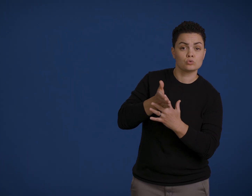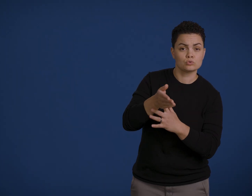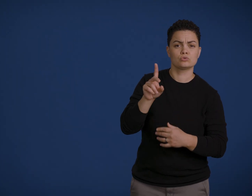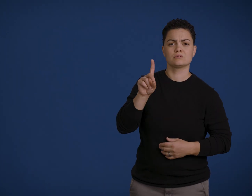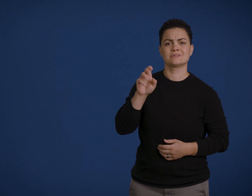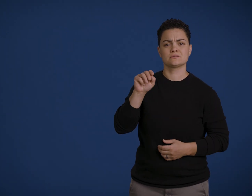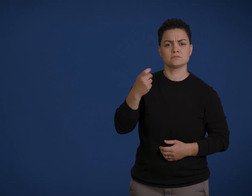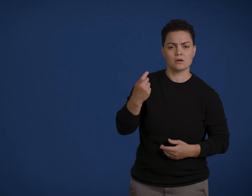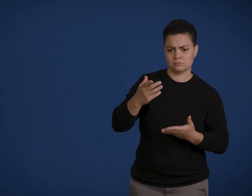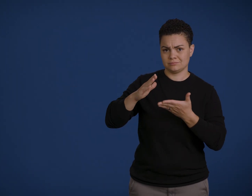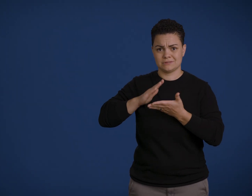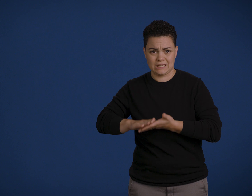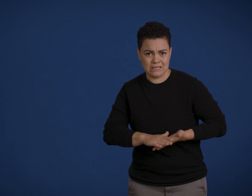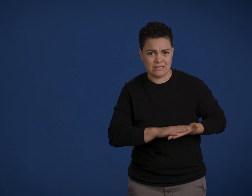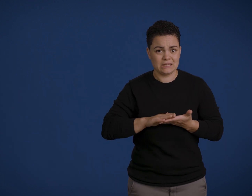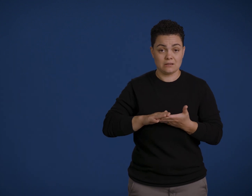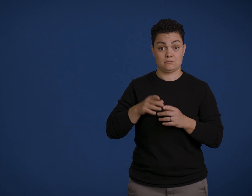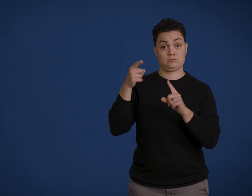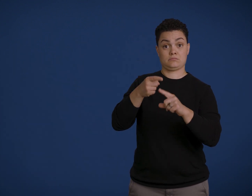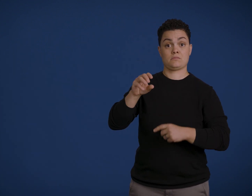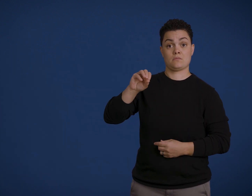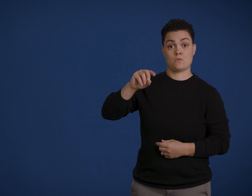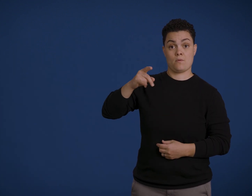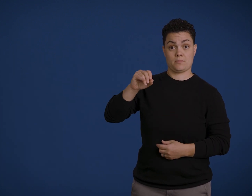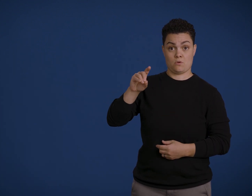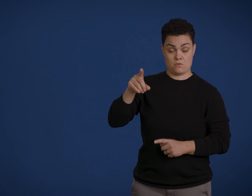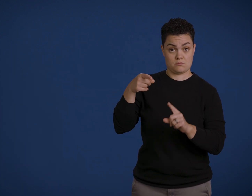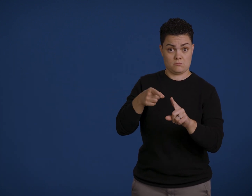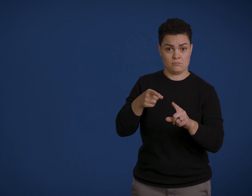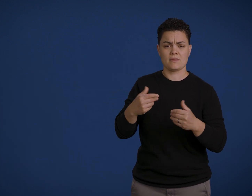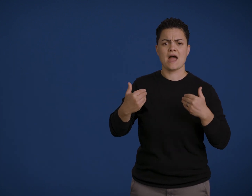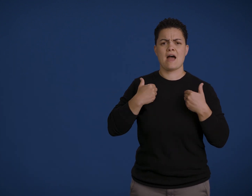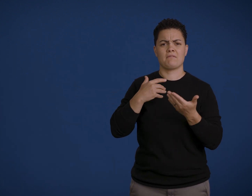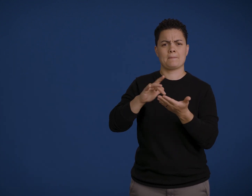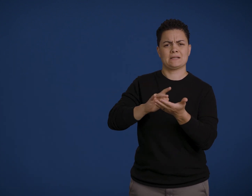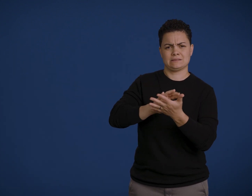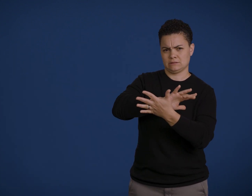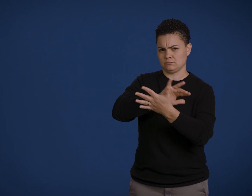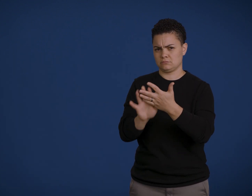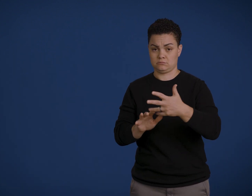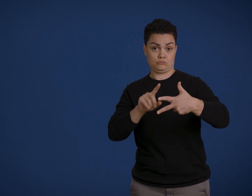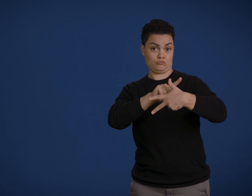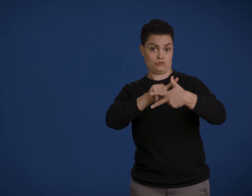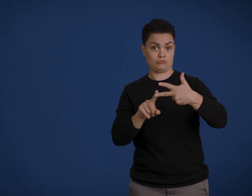For standard opioid detox, there are three main medications which include the following: